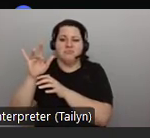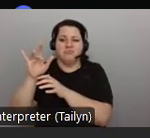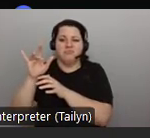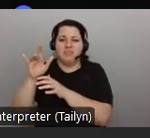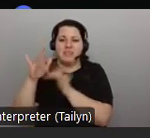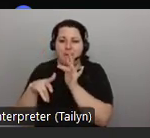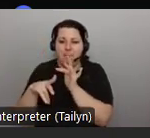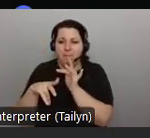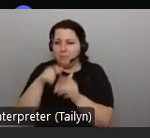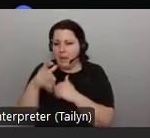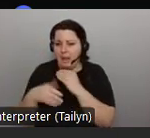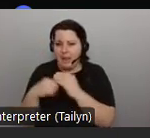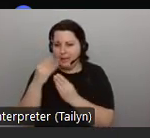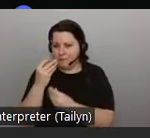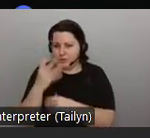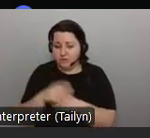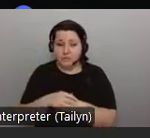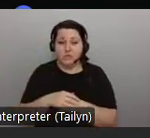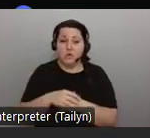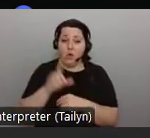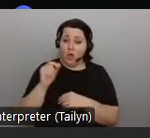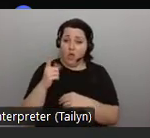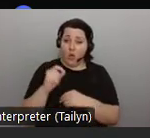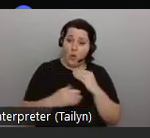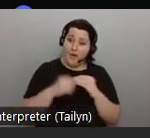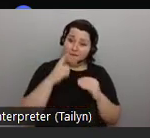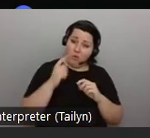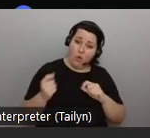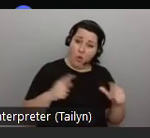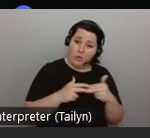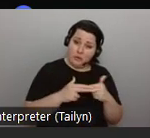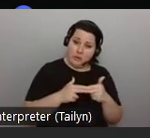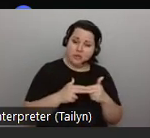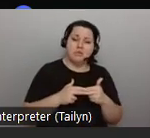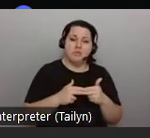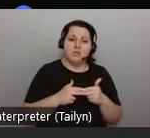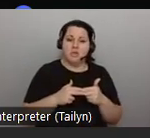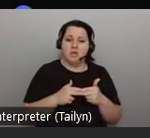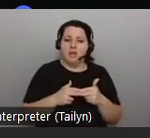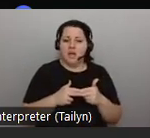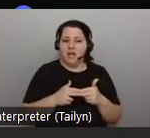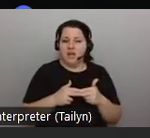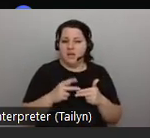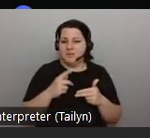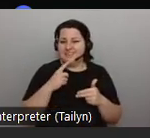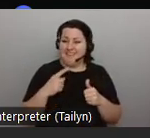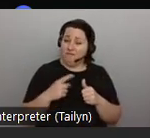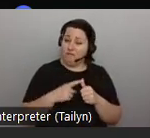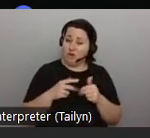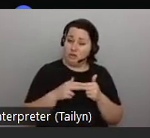want users to read this first, so that they know this is an MDTAP presentation, so I can read that -- I can move that